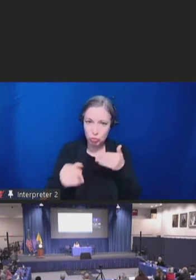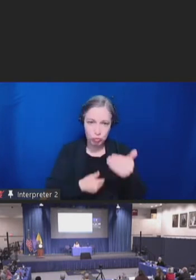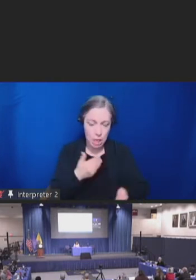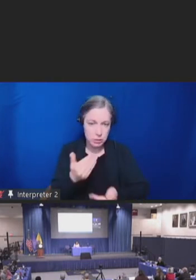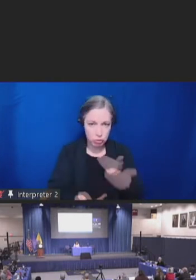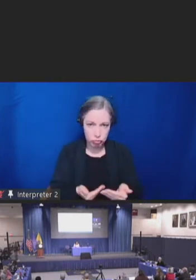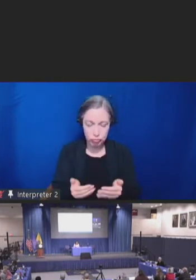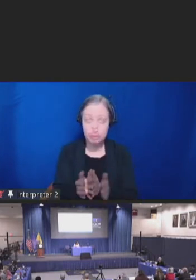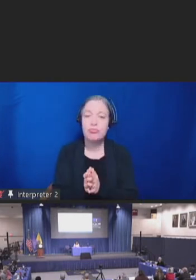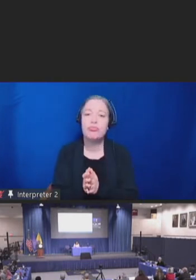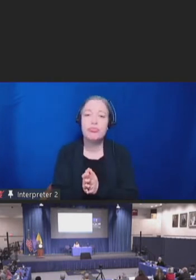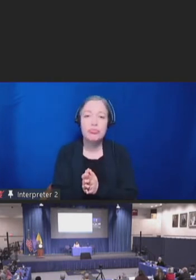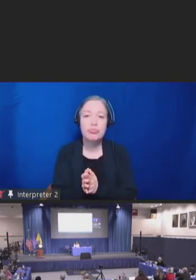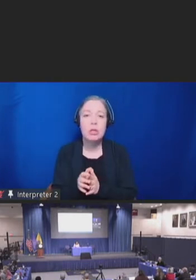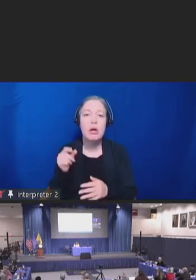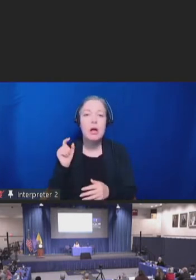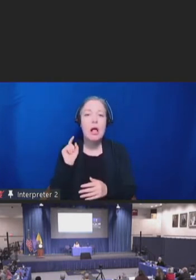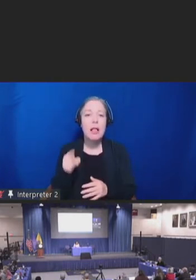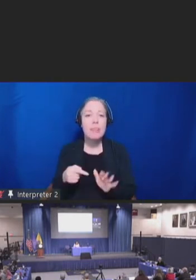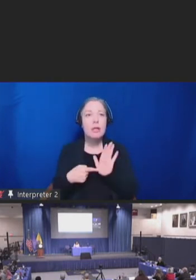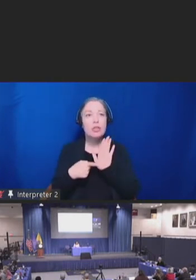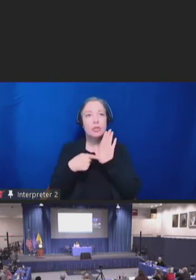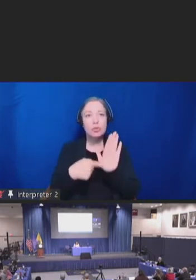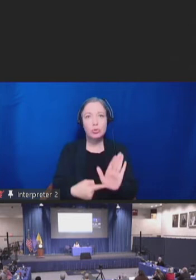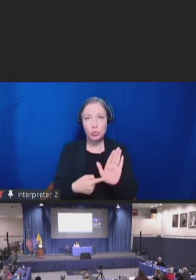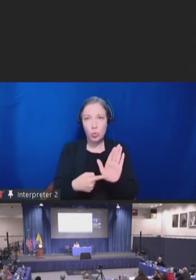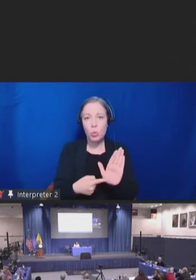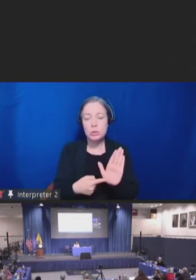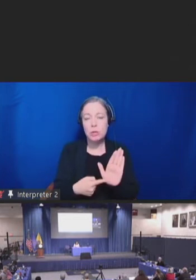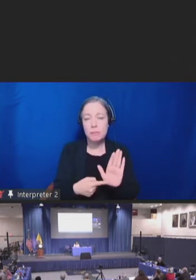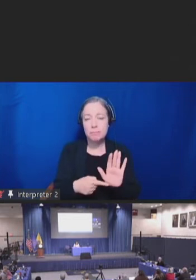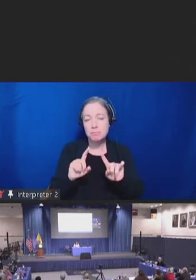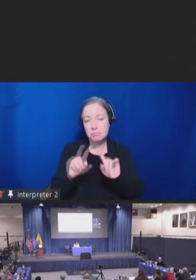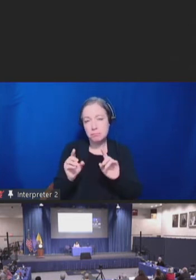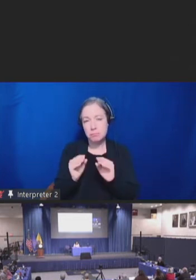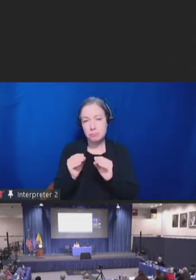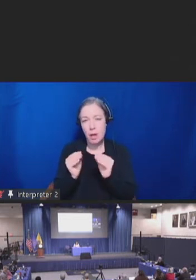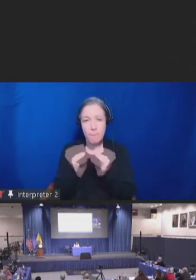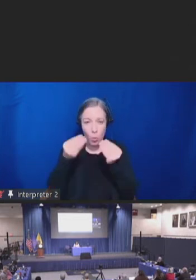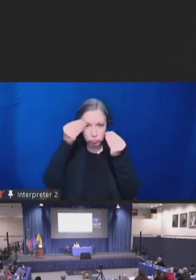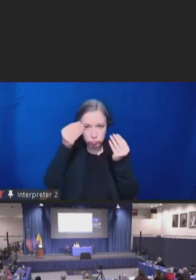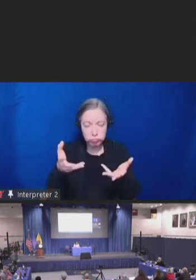Here's some ecological data to try to, again, help us interpret the findings here.